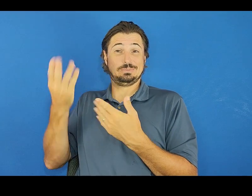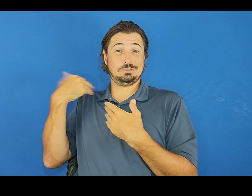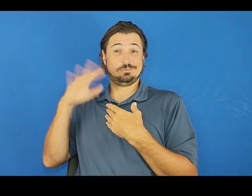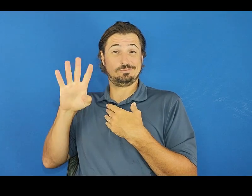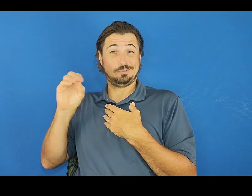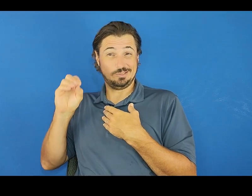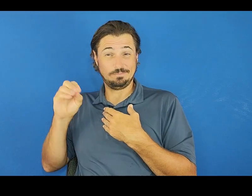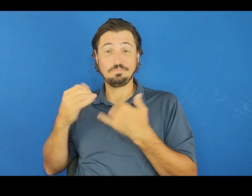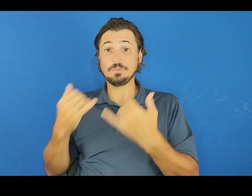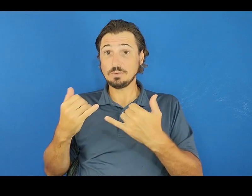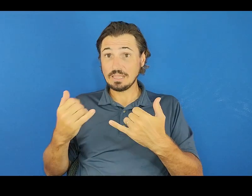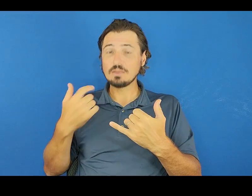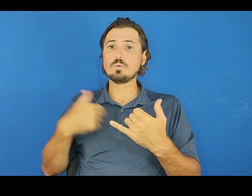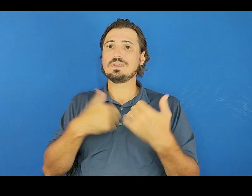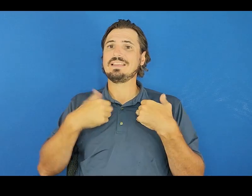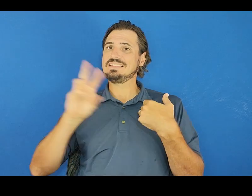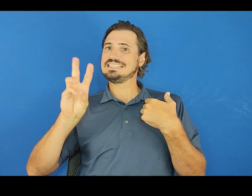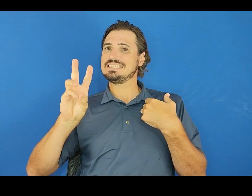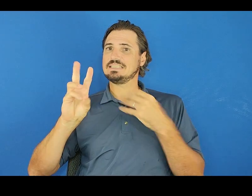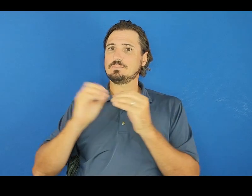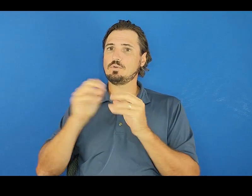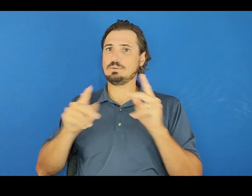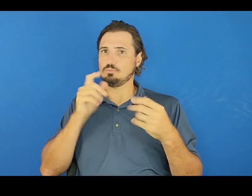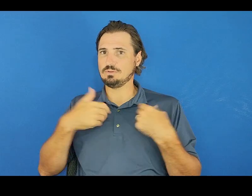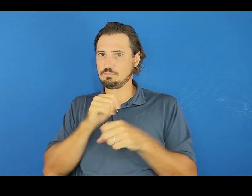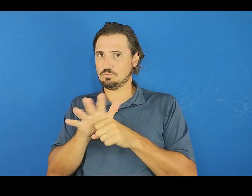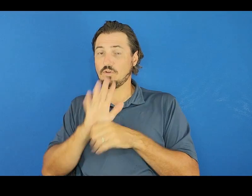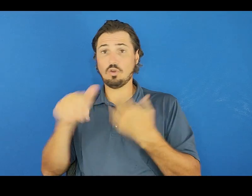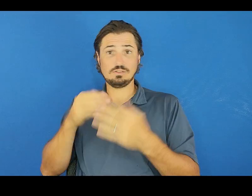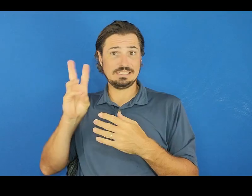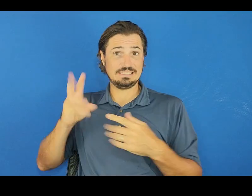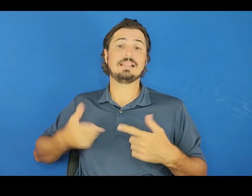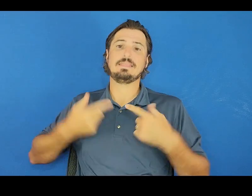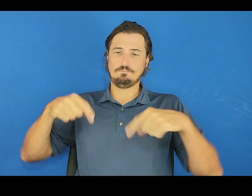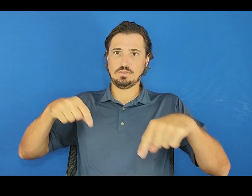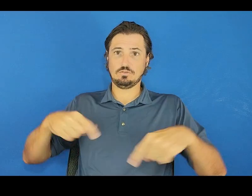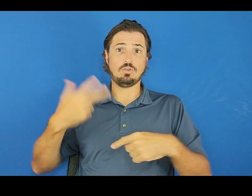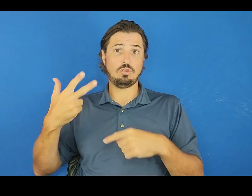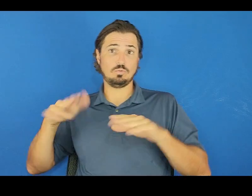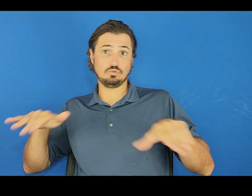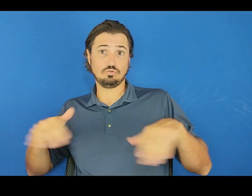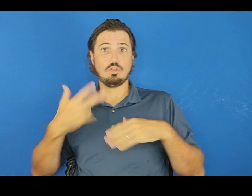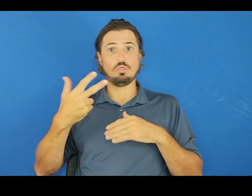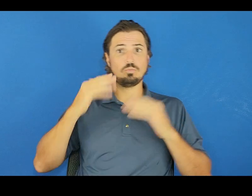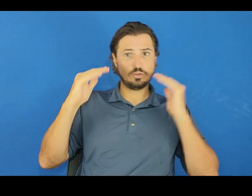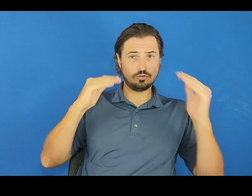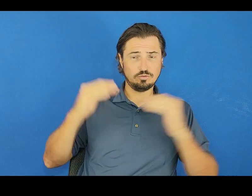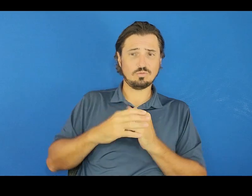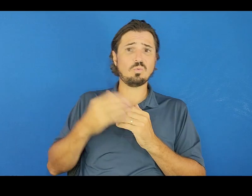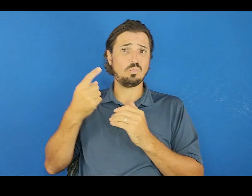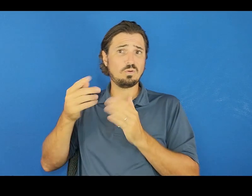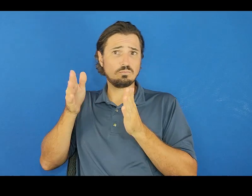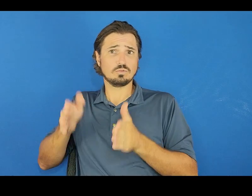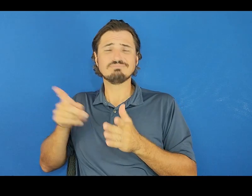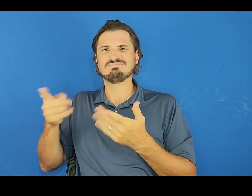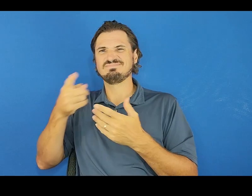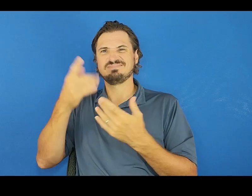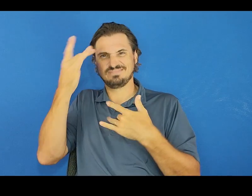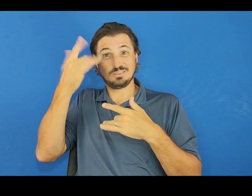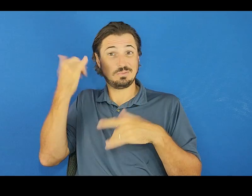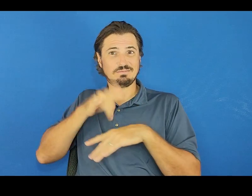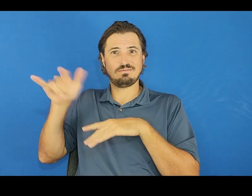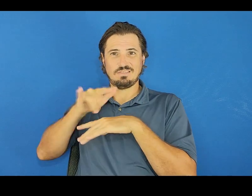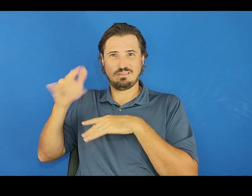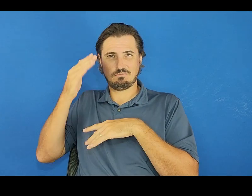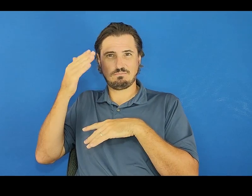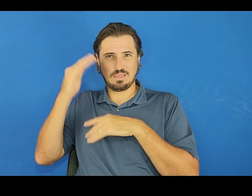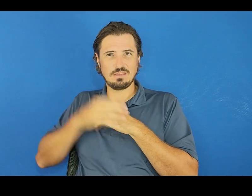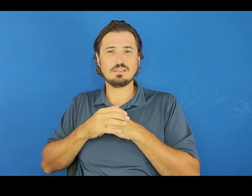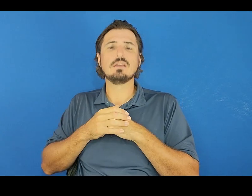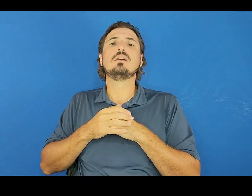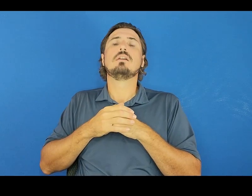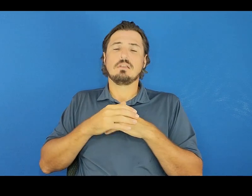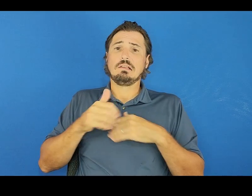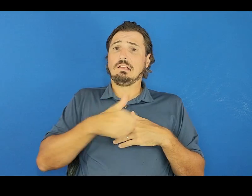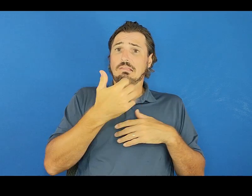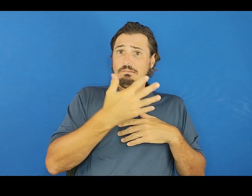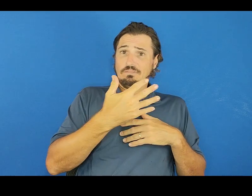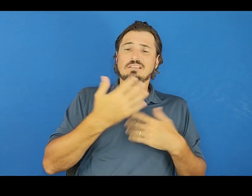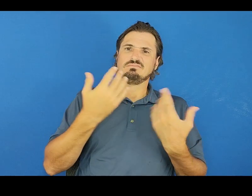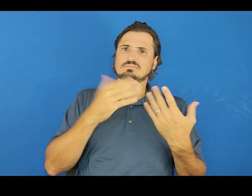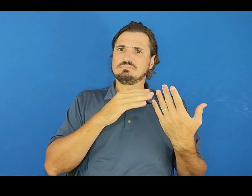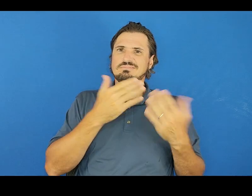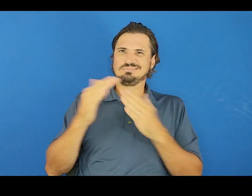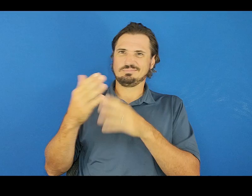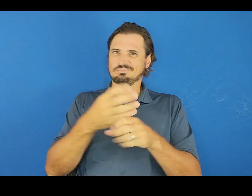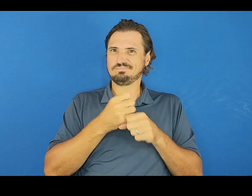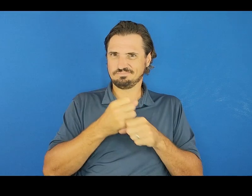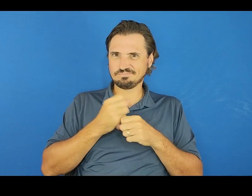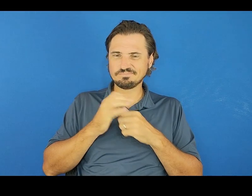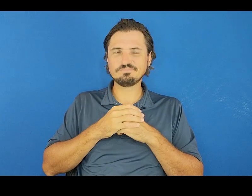Today, the Kauai District Health Office is reporting 6 new cases. All six cases are residents, 3 children and 3 adults. One of the cases is related to mainland travel. The remaining 5 cases are